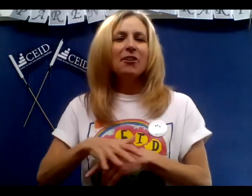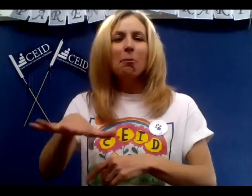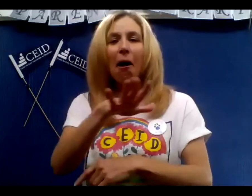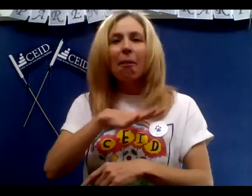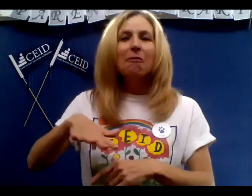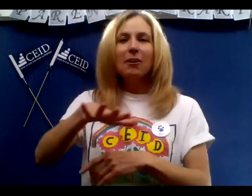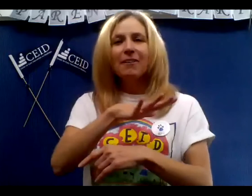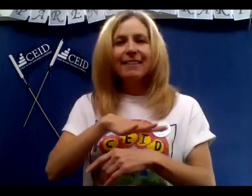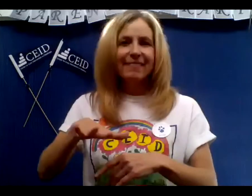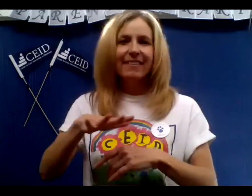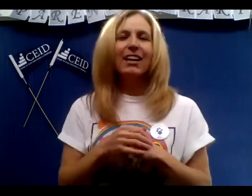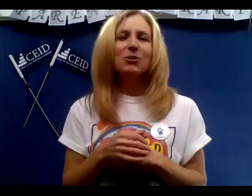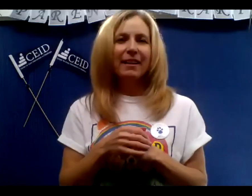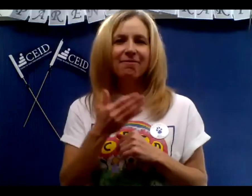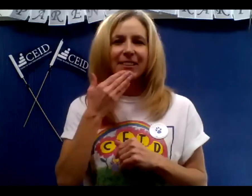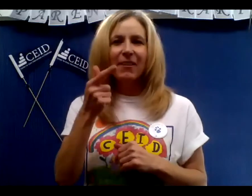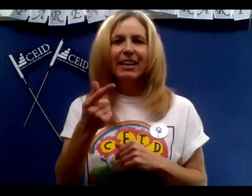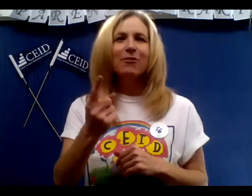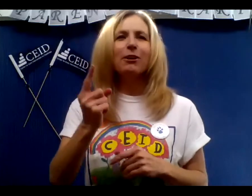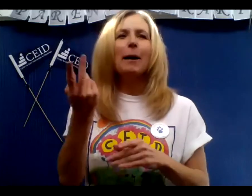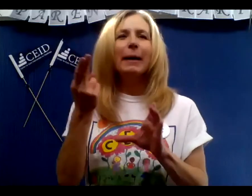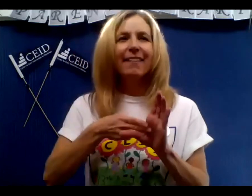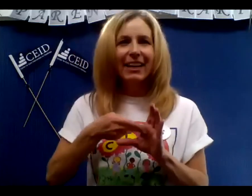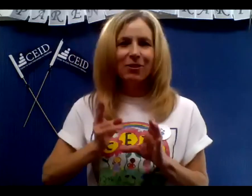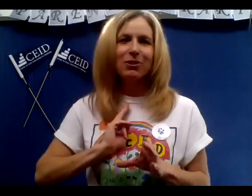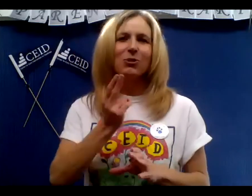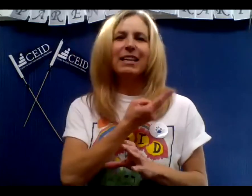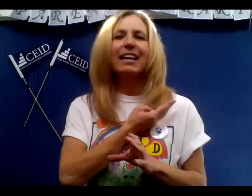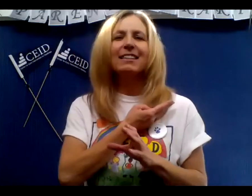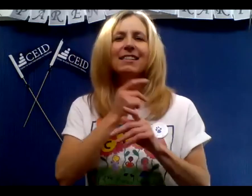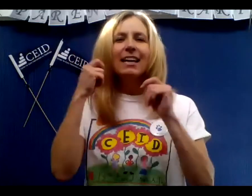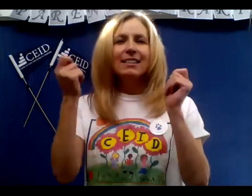So from all over the country. So thank you for coming, thank you for joining us